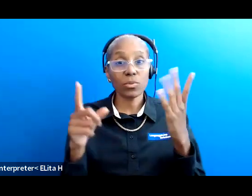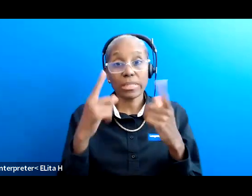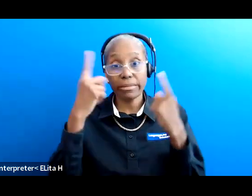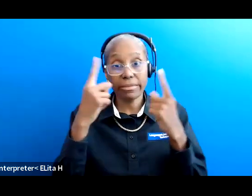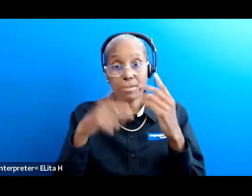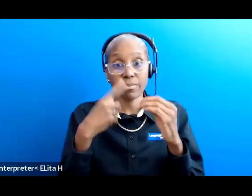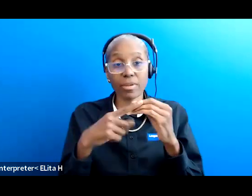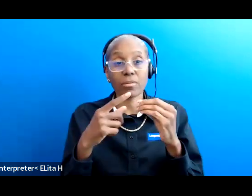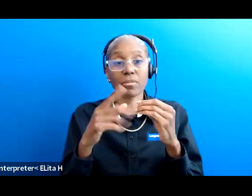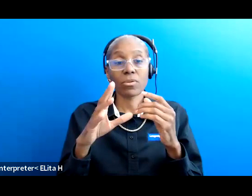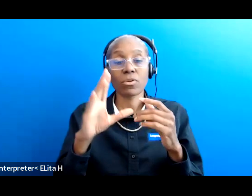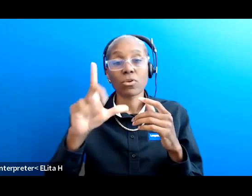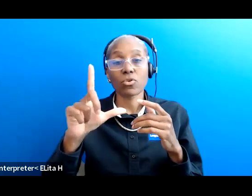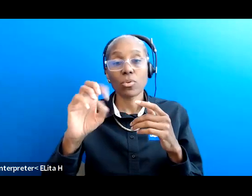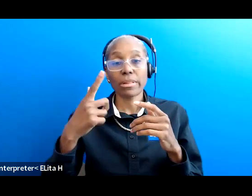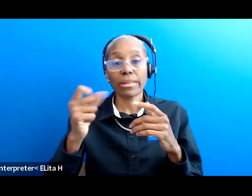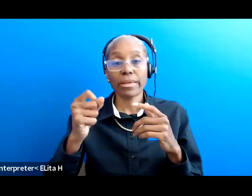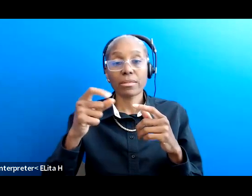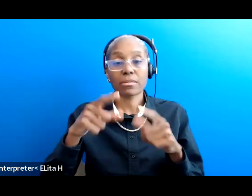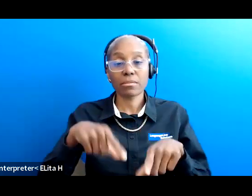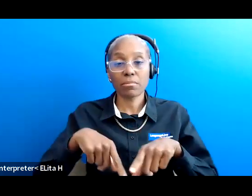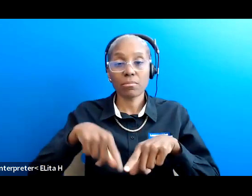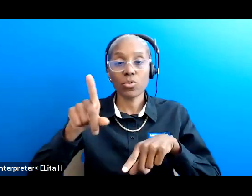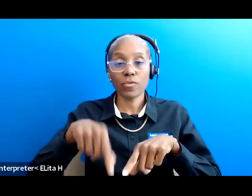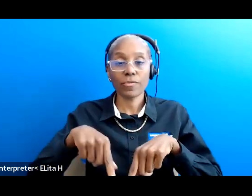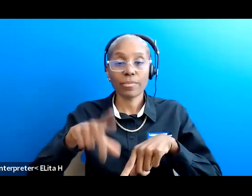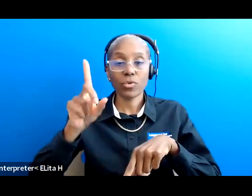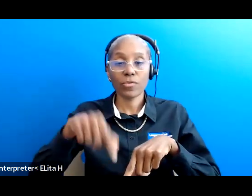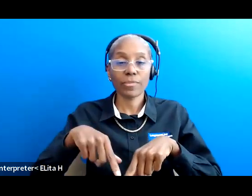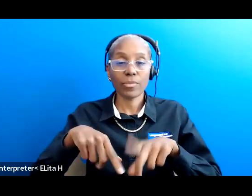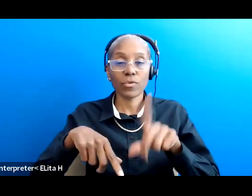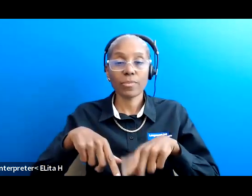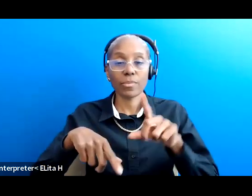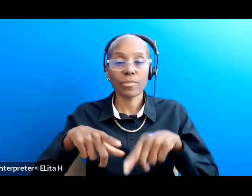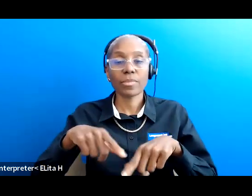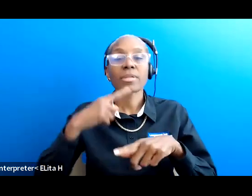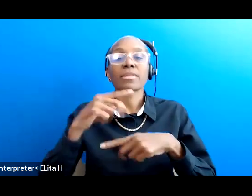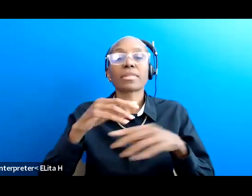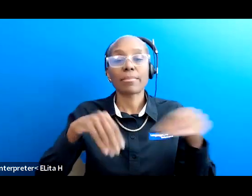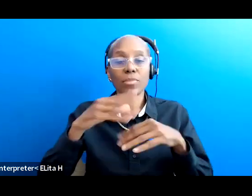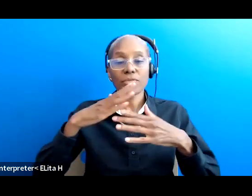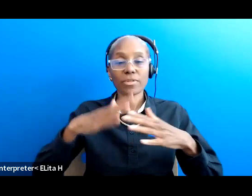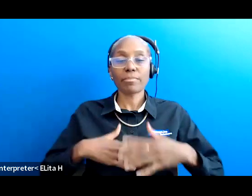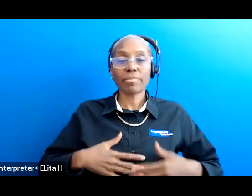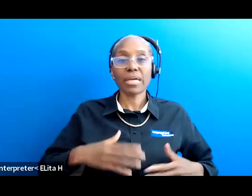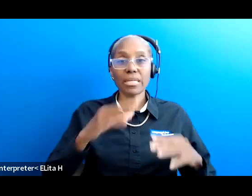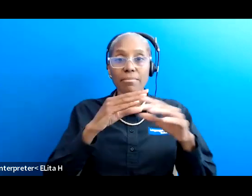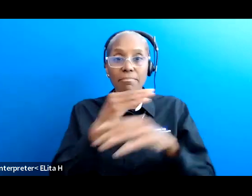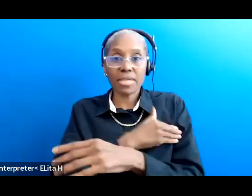Moving your legs also moves the muscles in your abdomen, so it’s kind of a trigger effect.